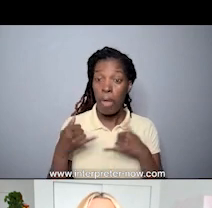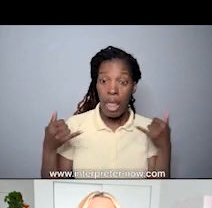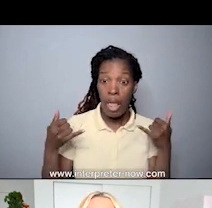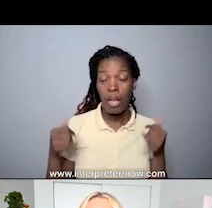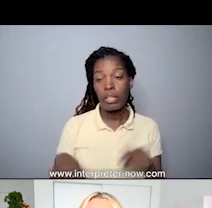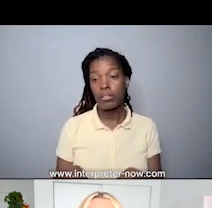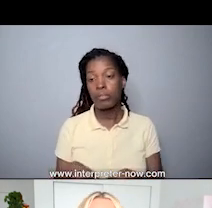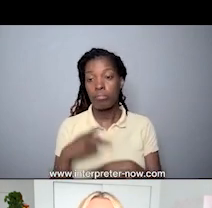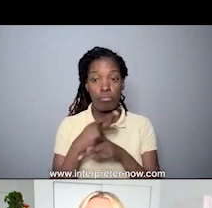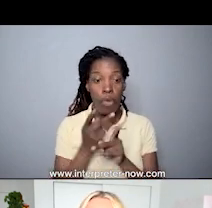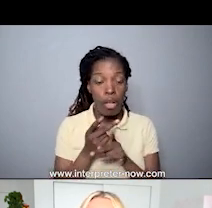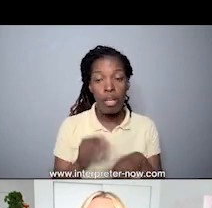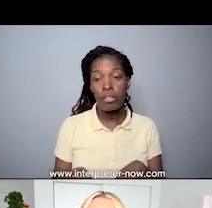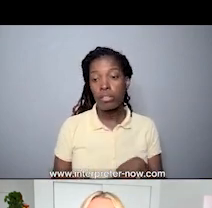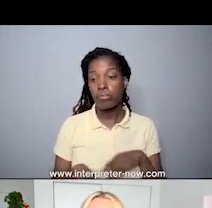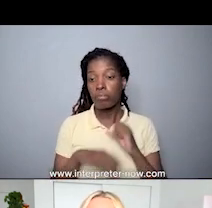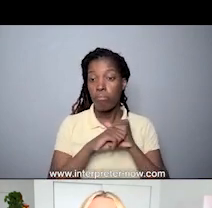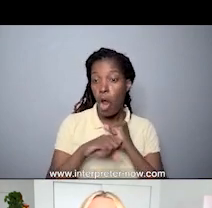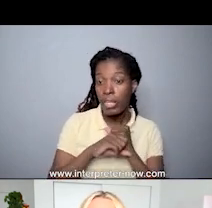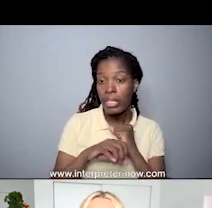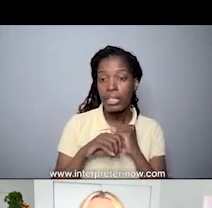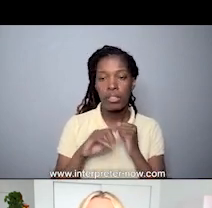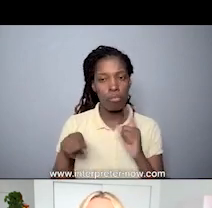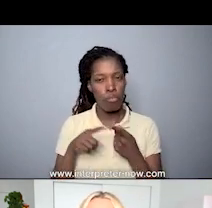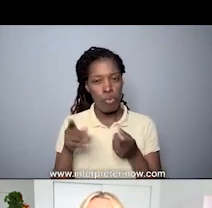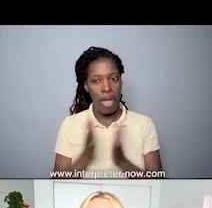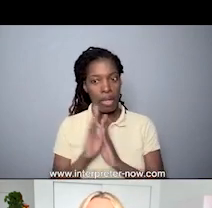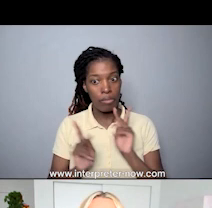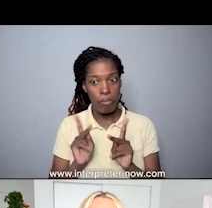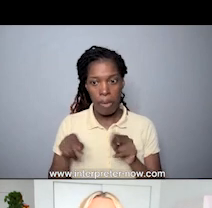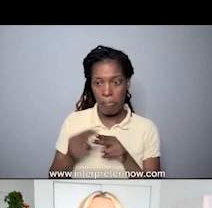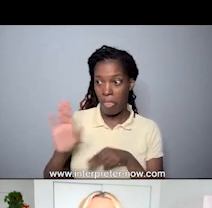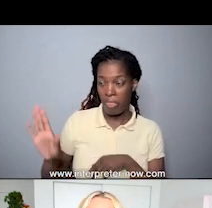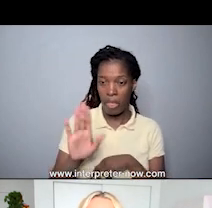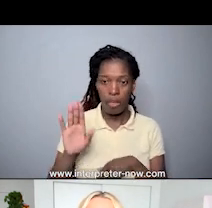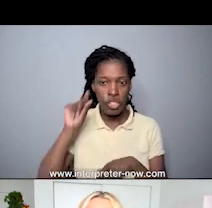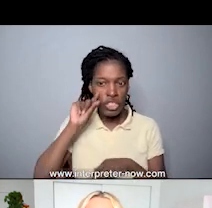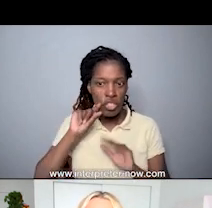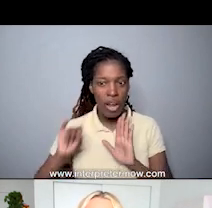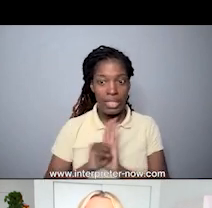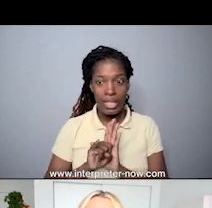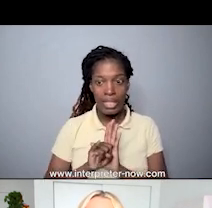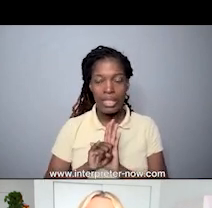Online forums, products, even marketing campaigns, where you're asking people about their gender